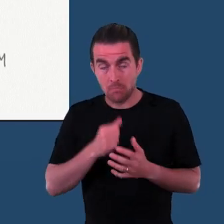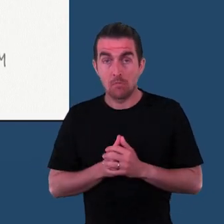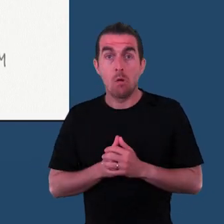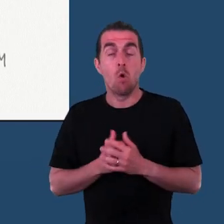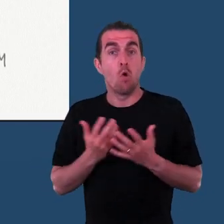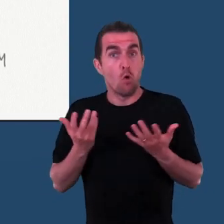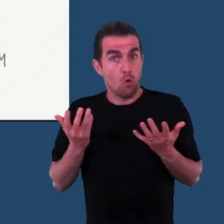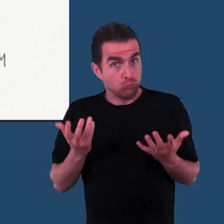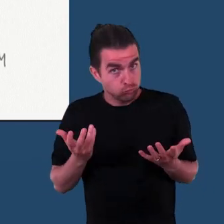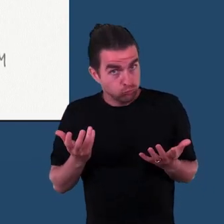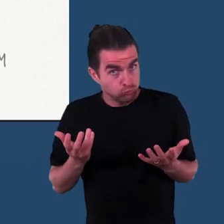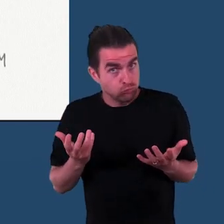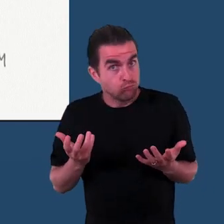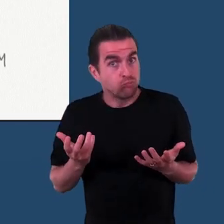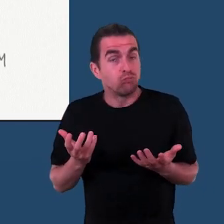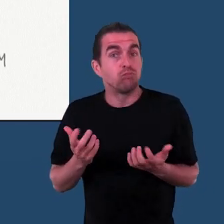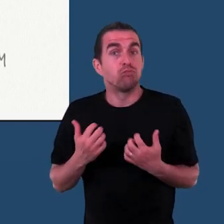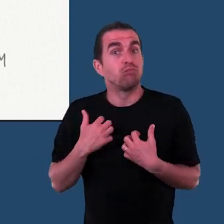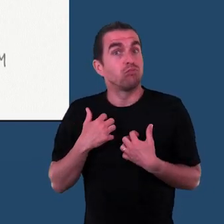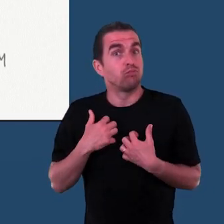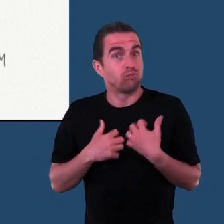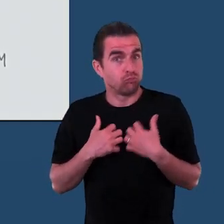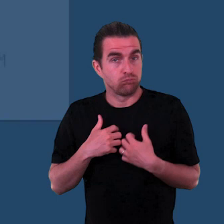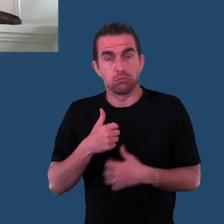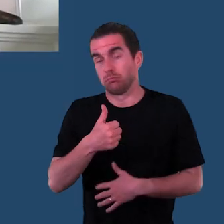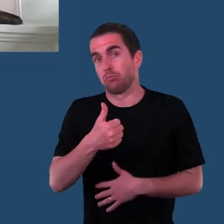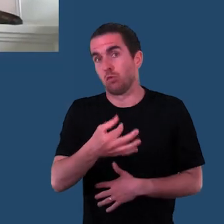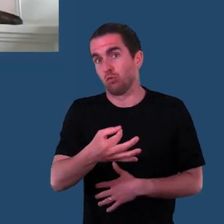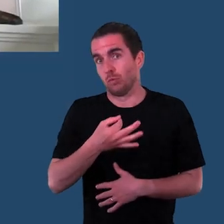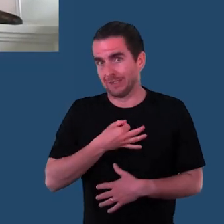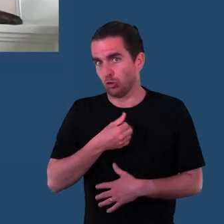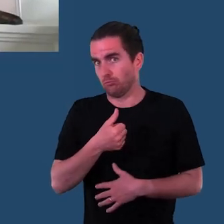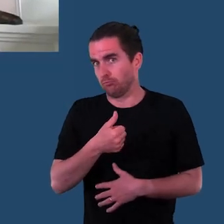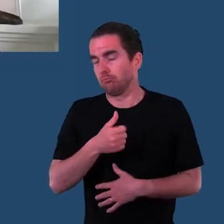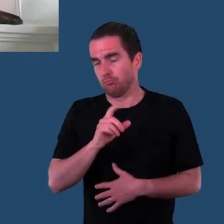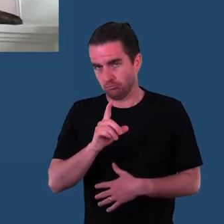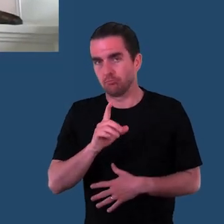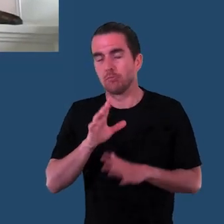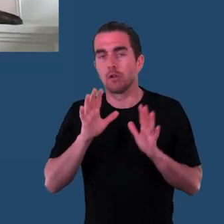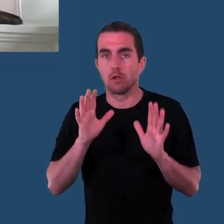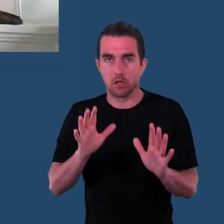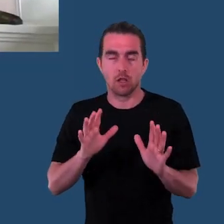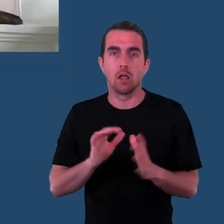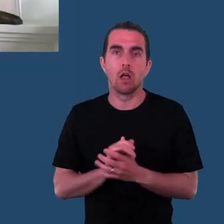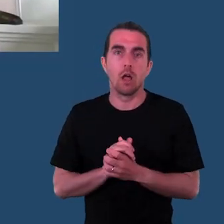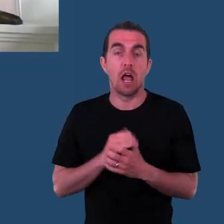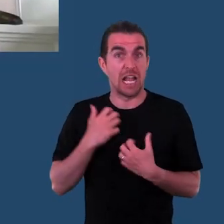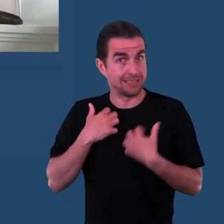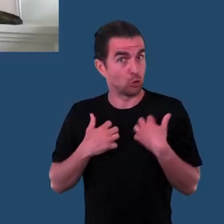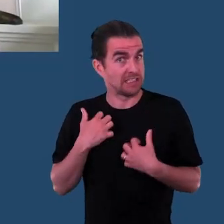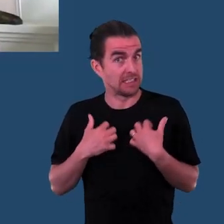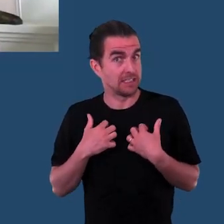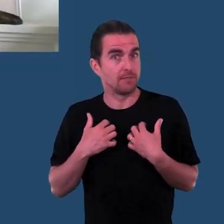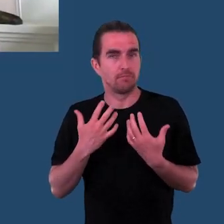Ah, well, this, that's a very, very, that's an excellent question, first of all. And it's an interesting idea.